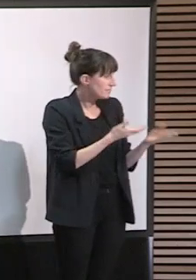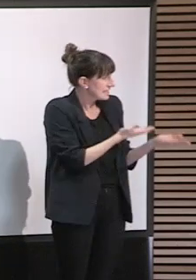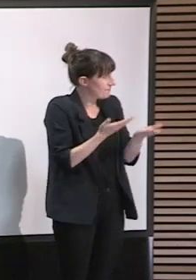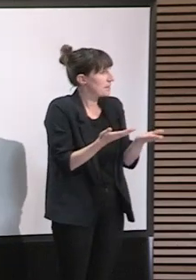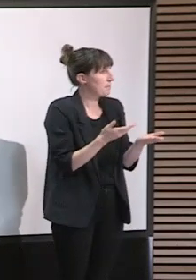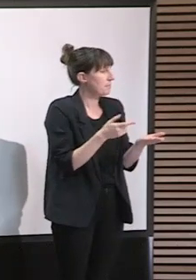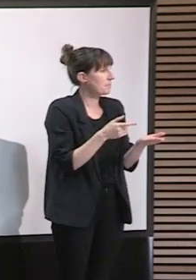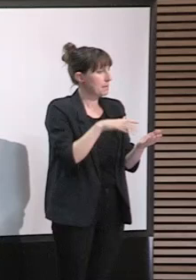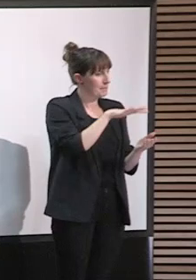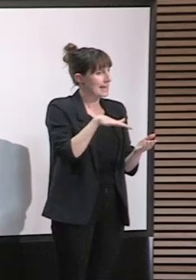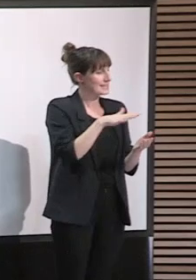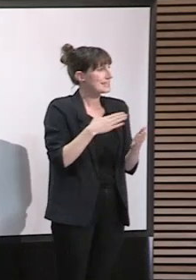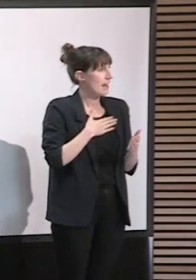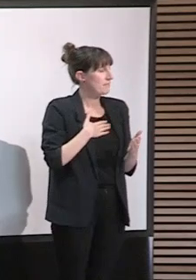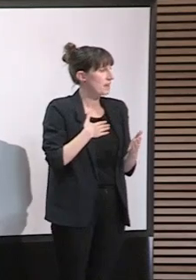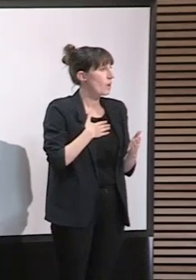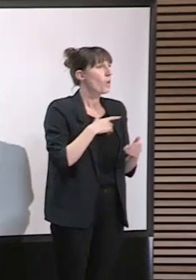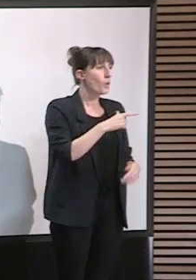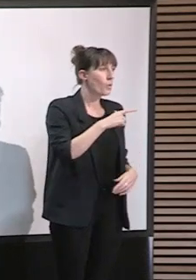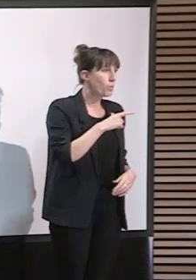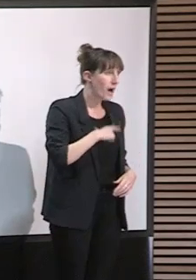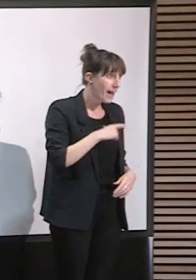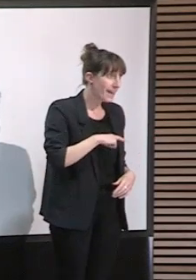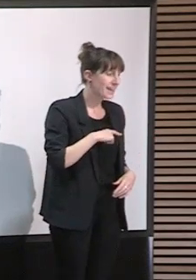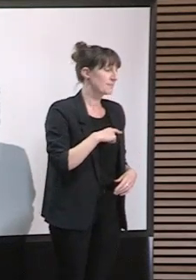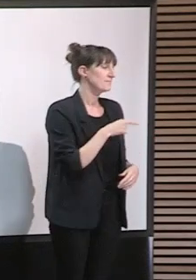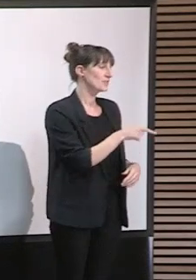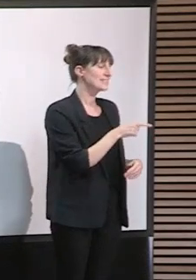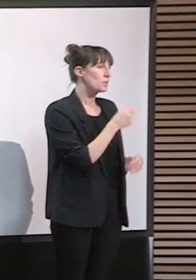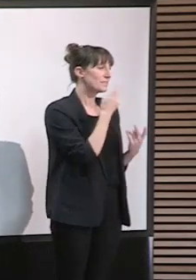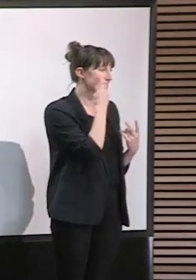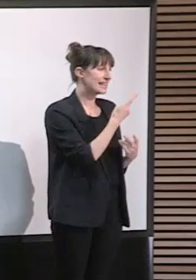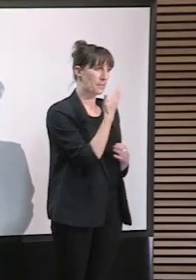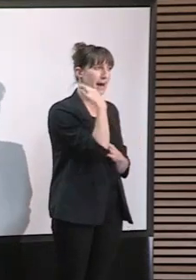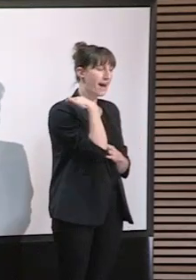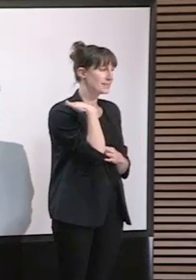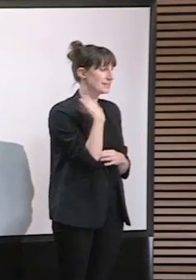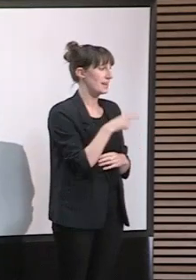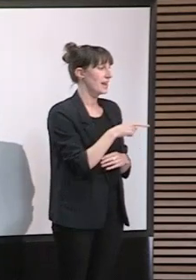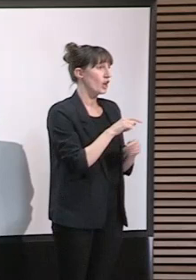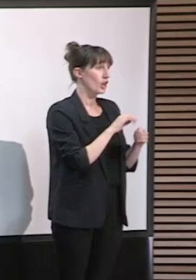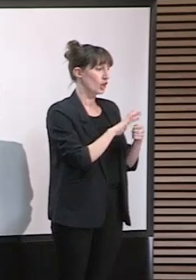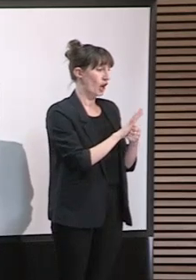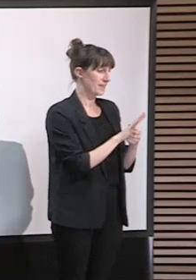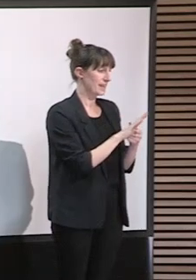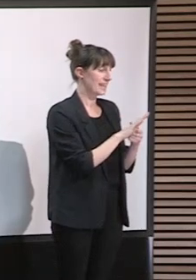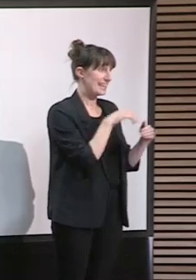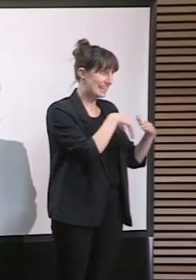opportunity really is because we've seen the vast majority of transmission of this virus